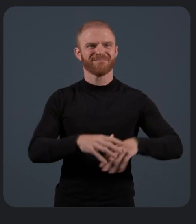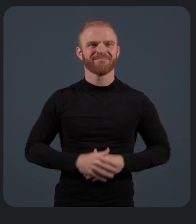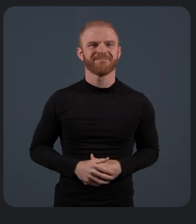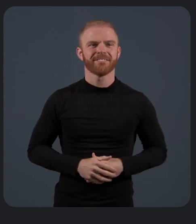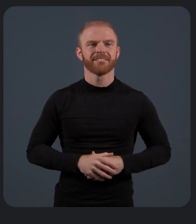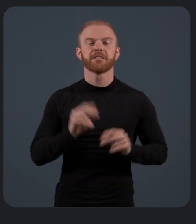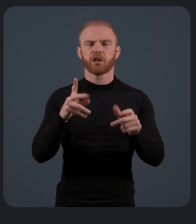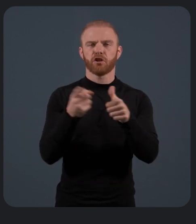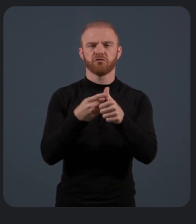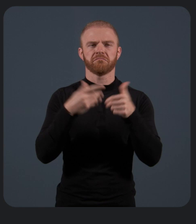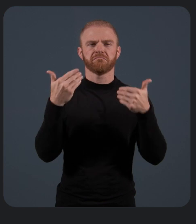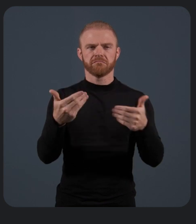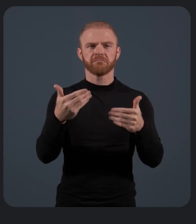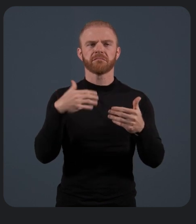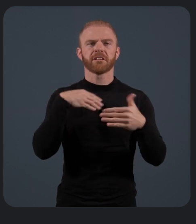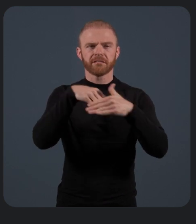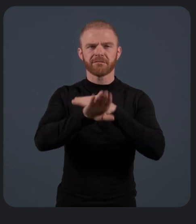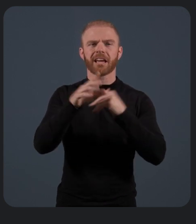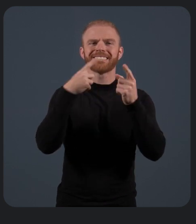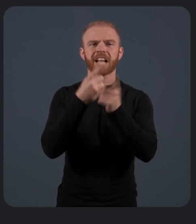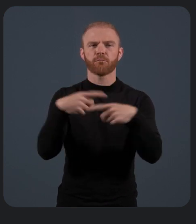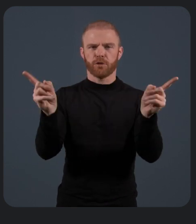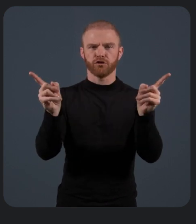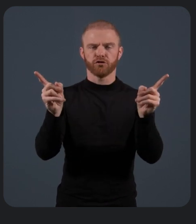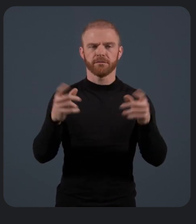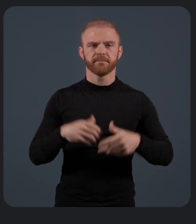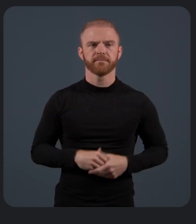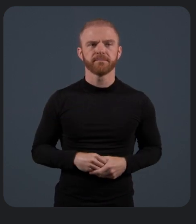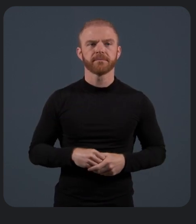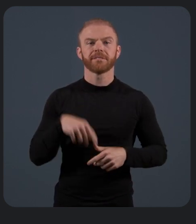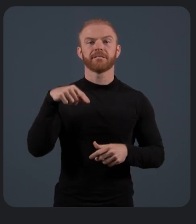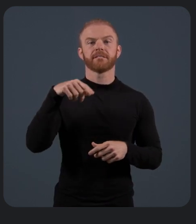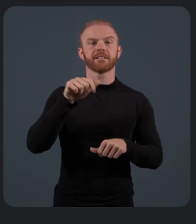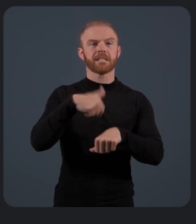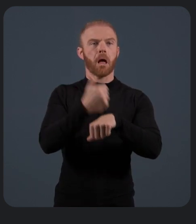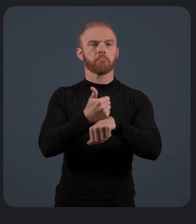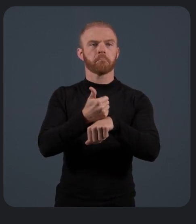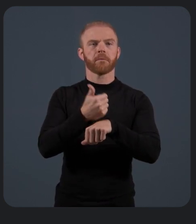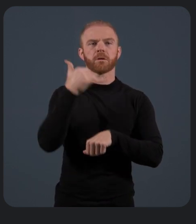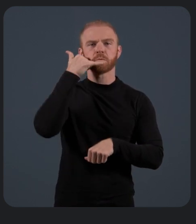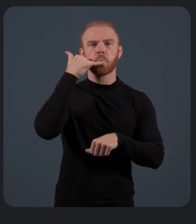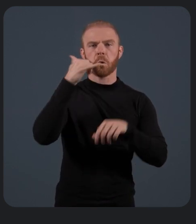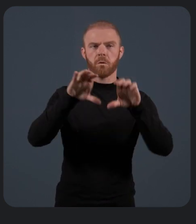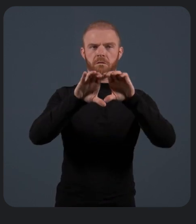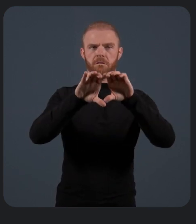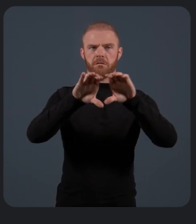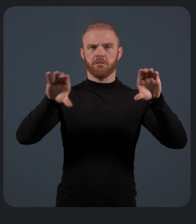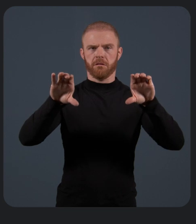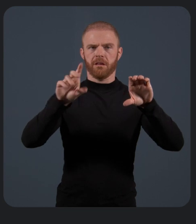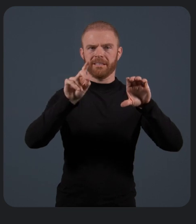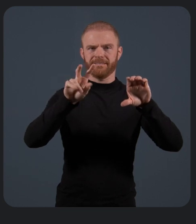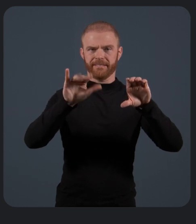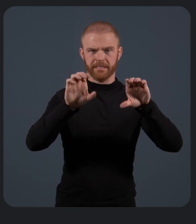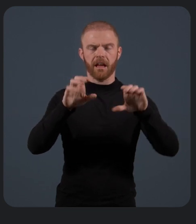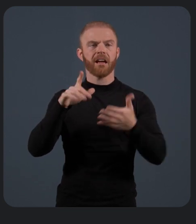So let's first go to this decoration. And I've set up a Phone Landscape device, a Tablet device, and a Foldable.